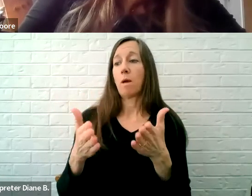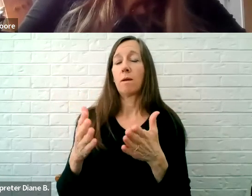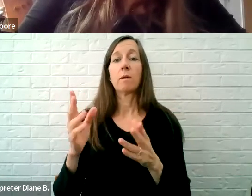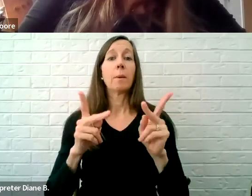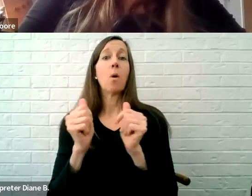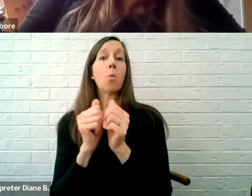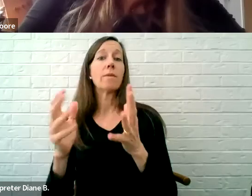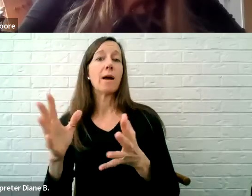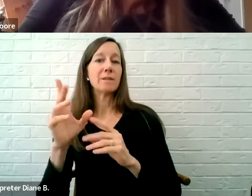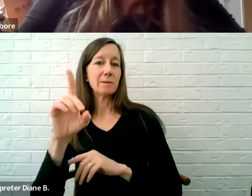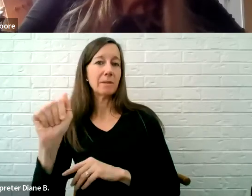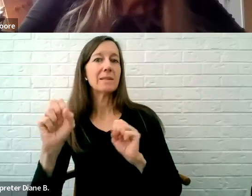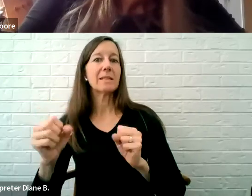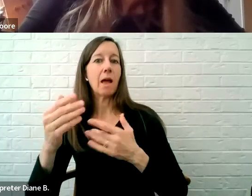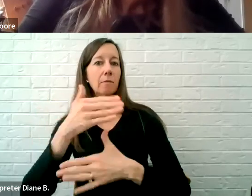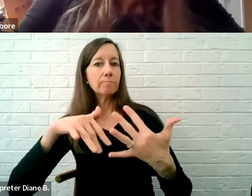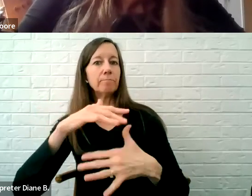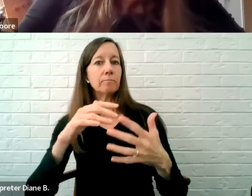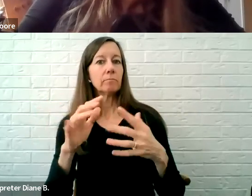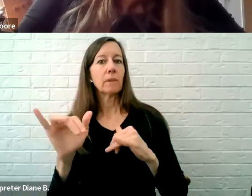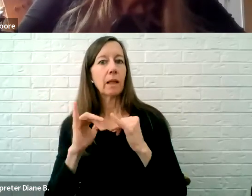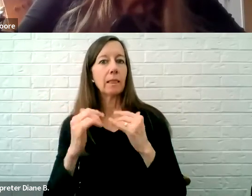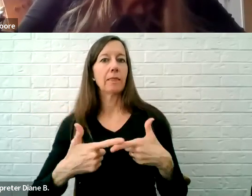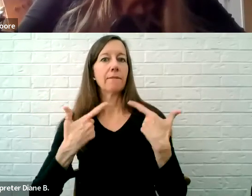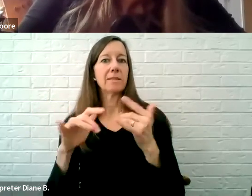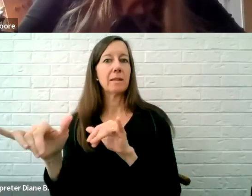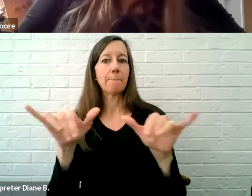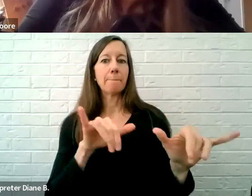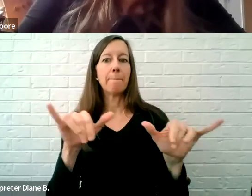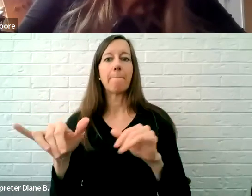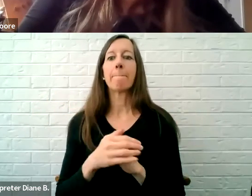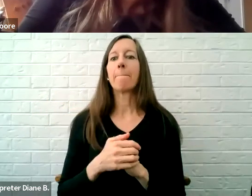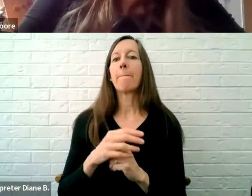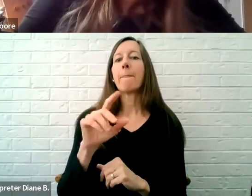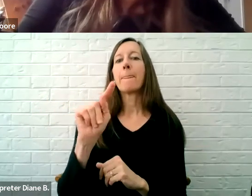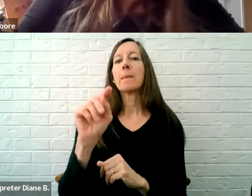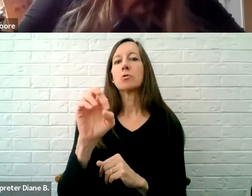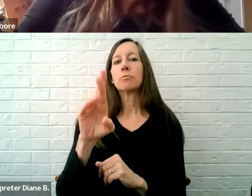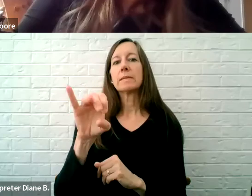And again. I was just gonna agree with that sherry, that self-advocates look at it as a way of that.